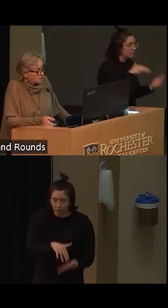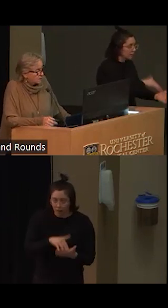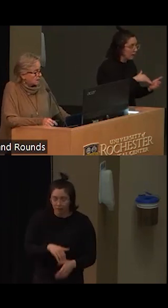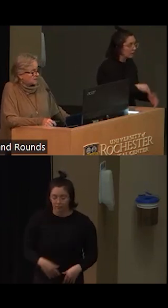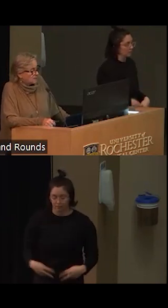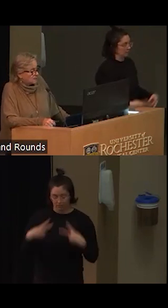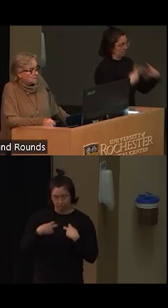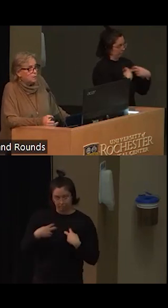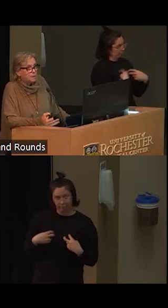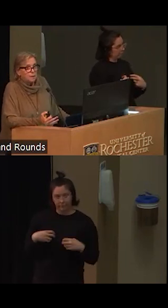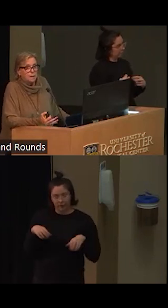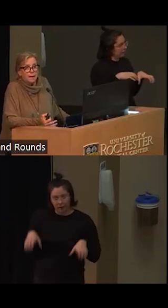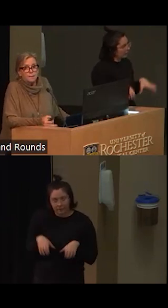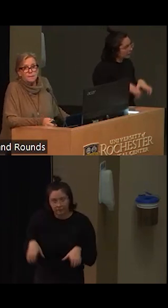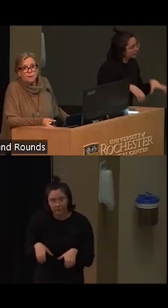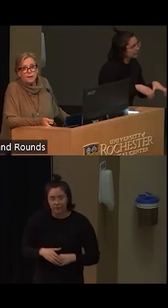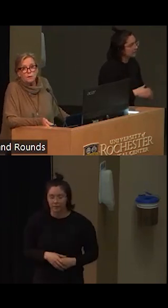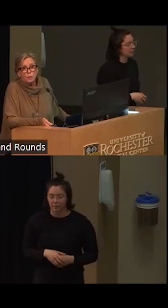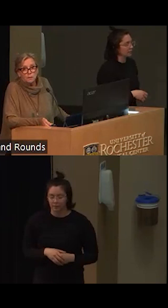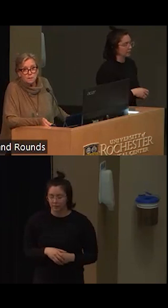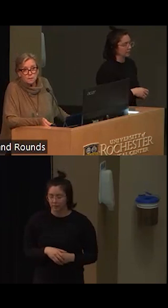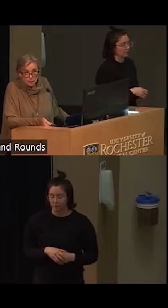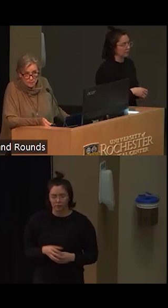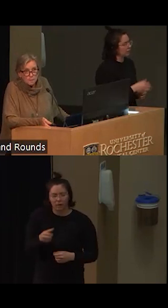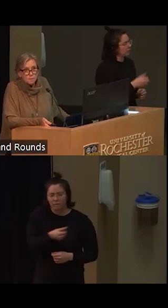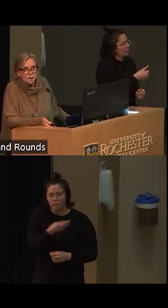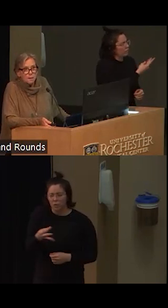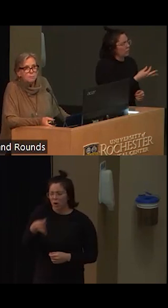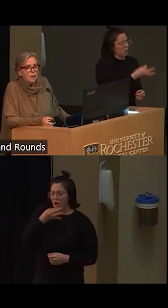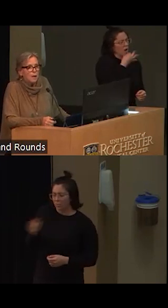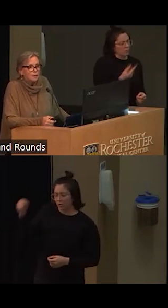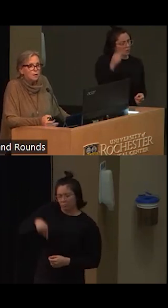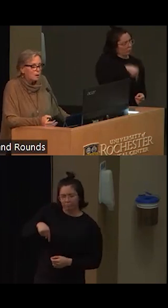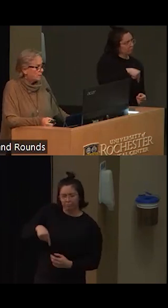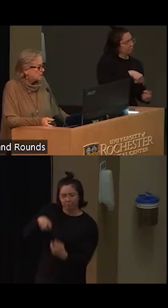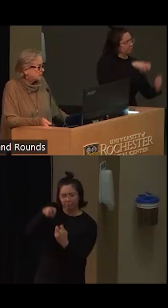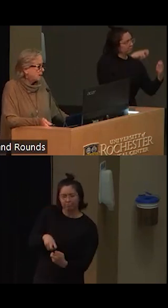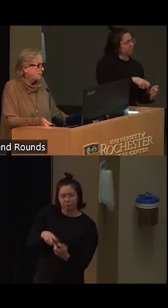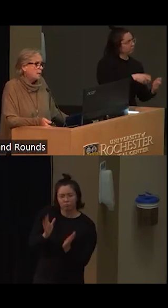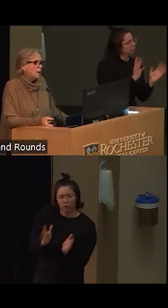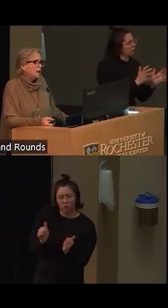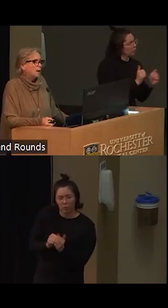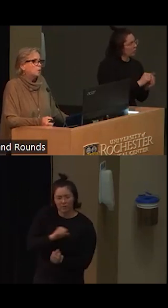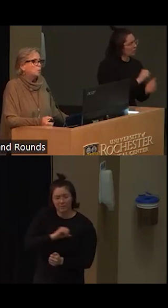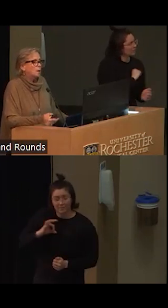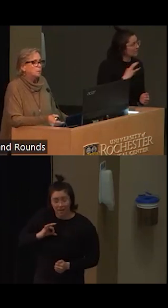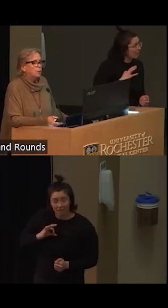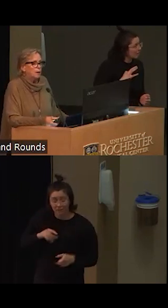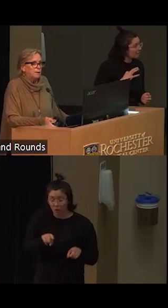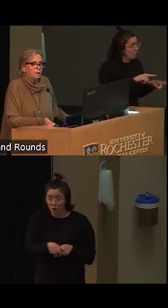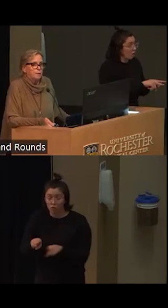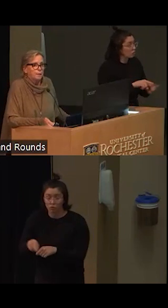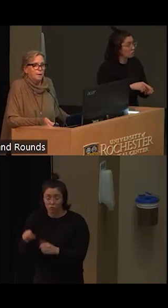exercises we had several expert consults come and talk with the staff as well as provide further